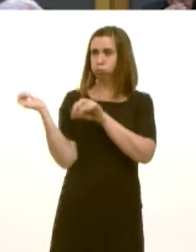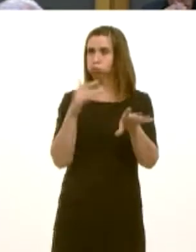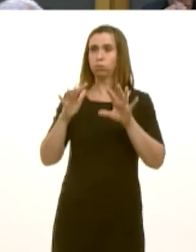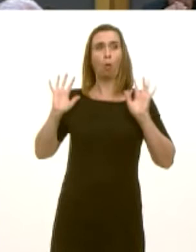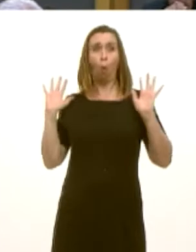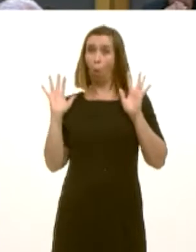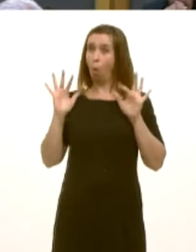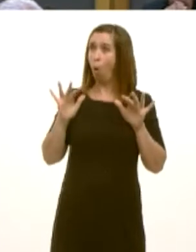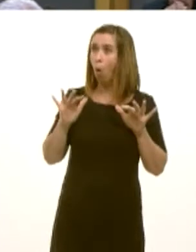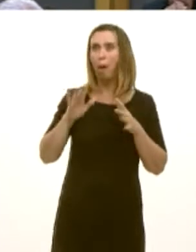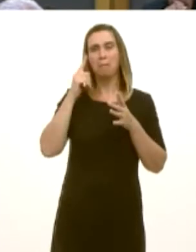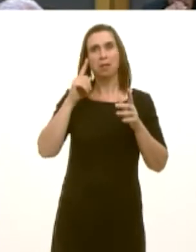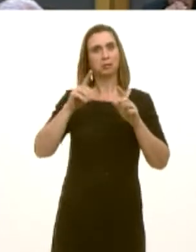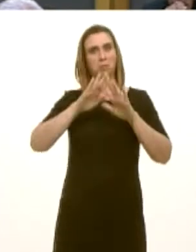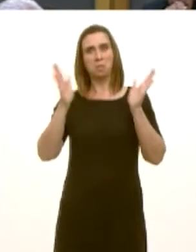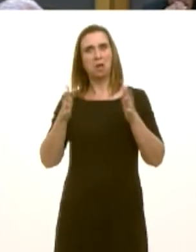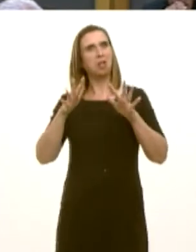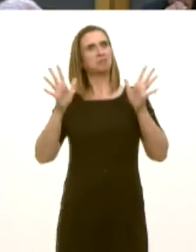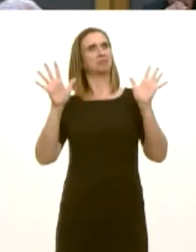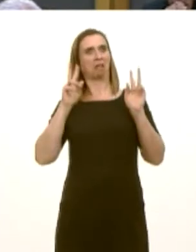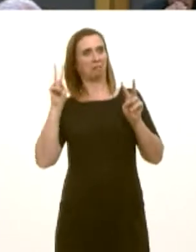to showcase Caerphilly to a much wider audience.